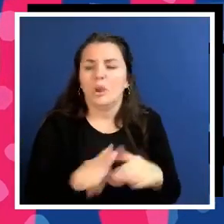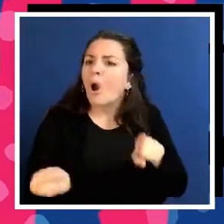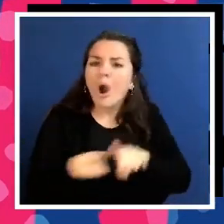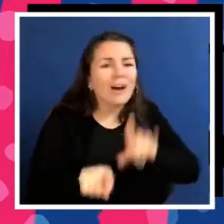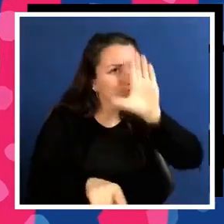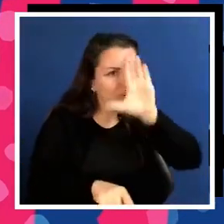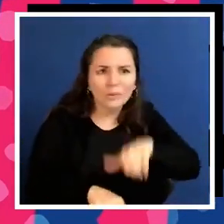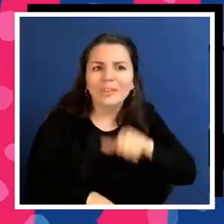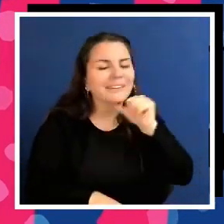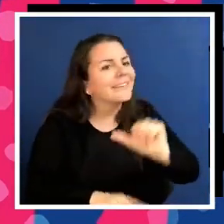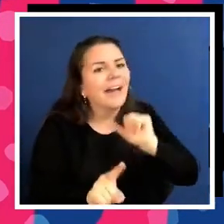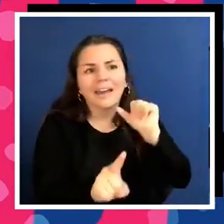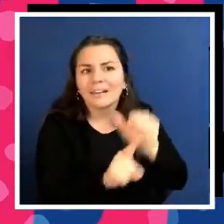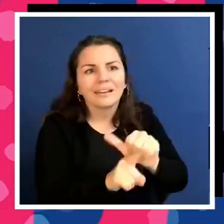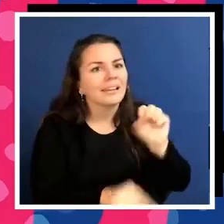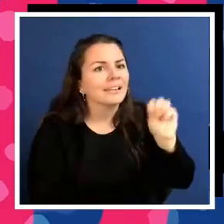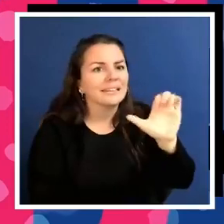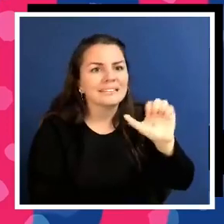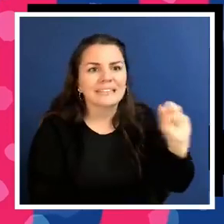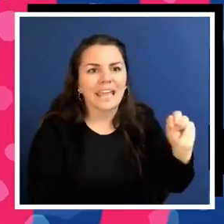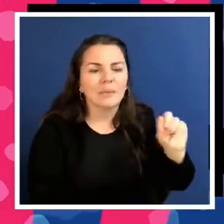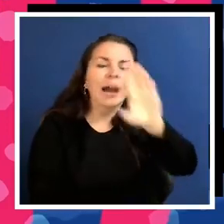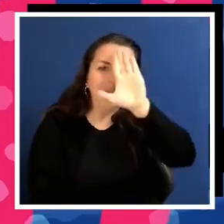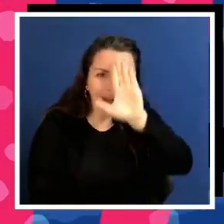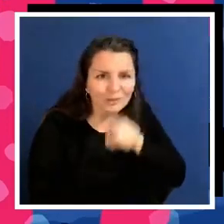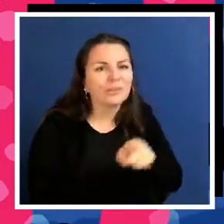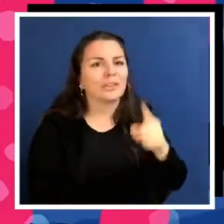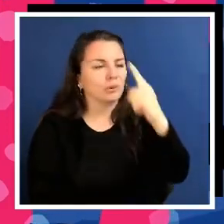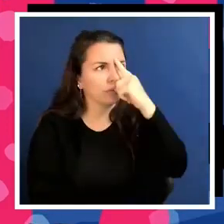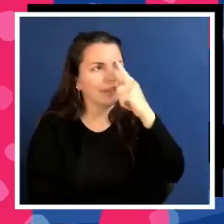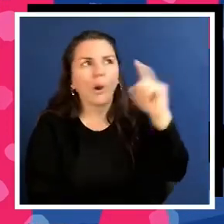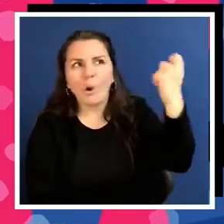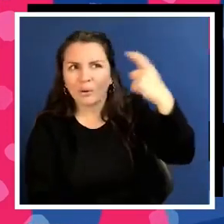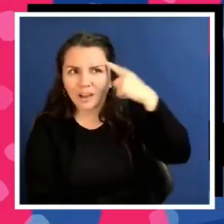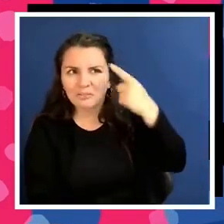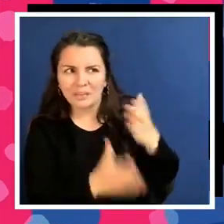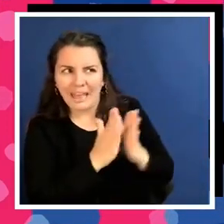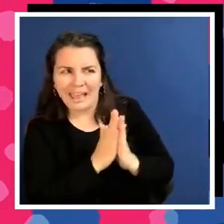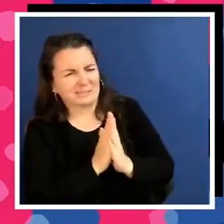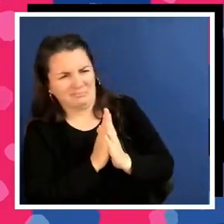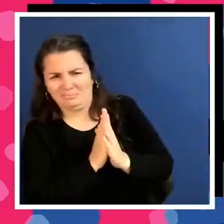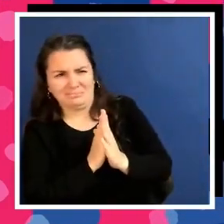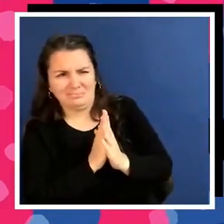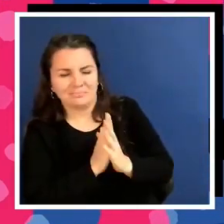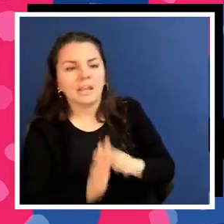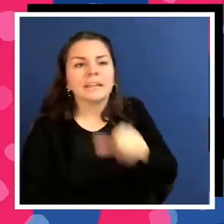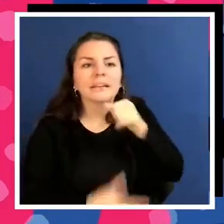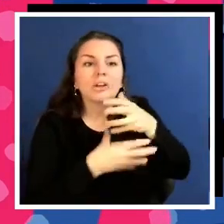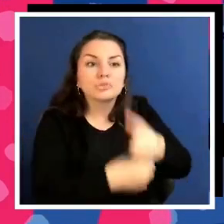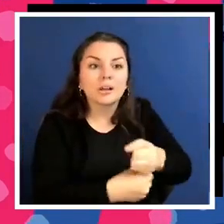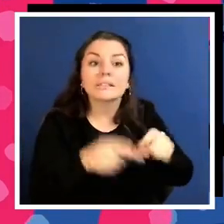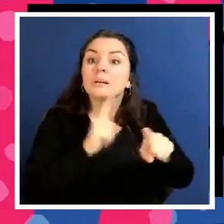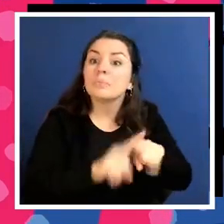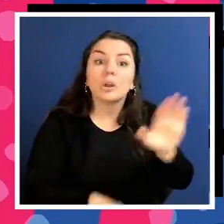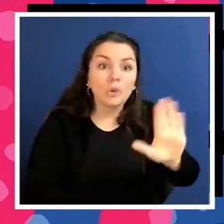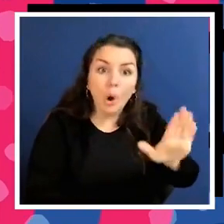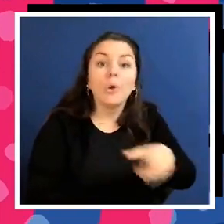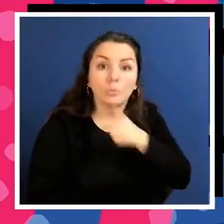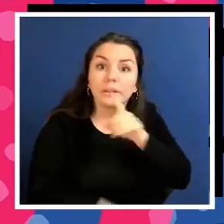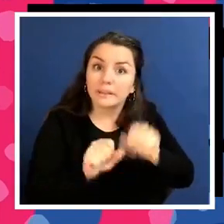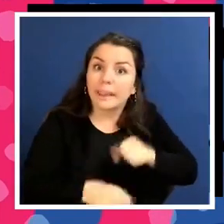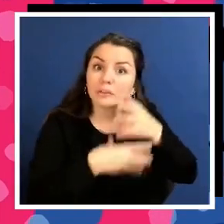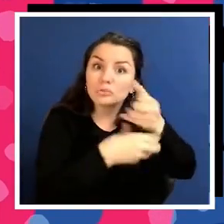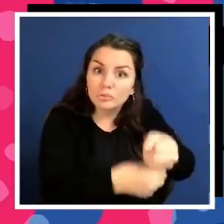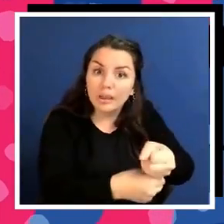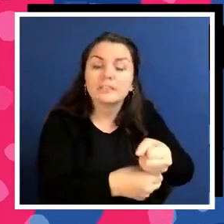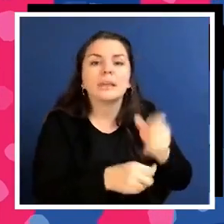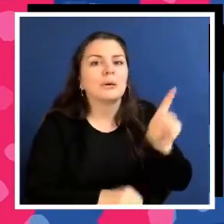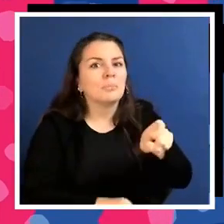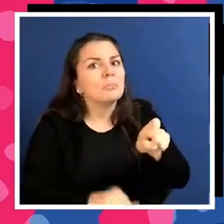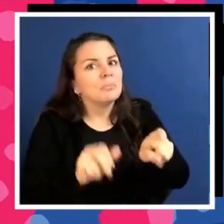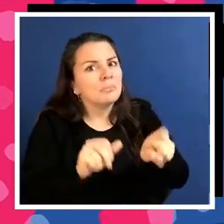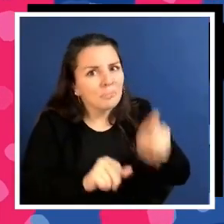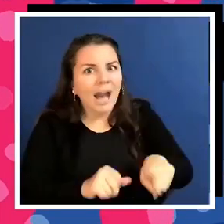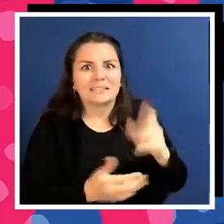FAMILIES AND COMMUNITIES.